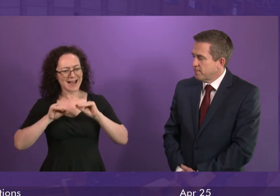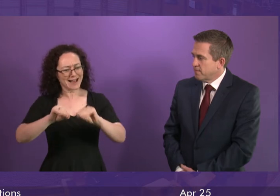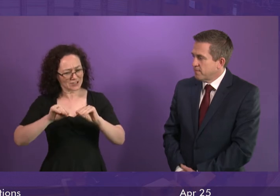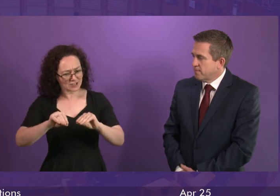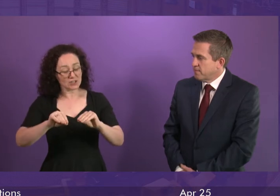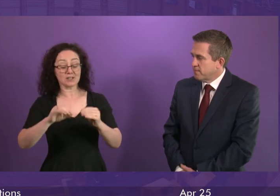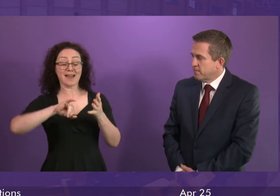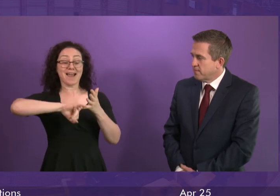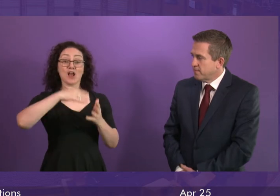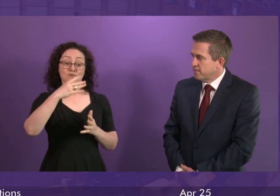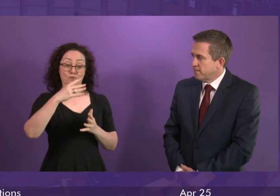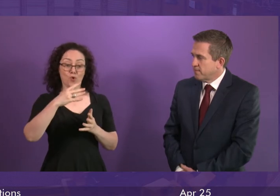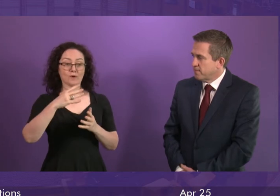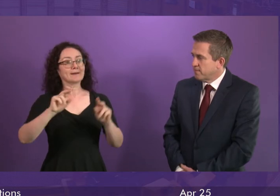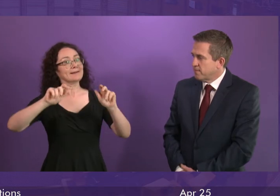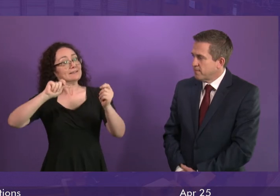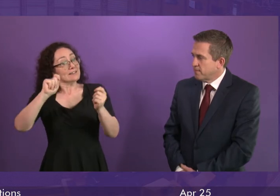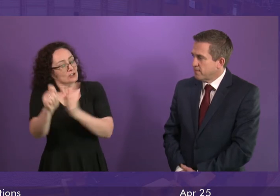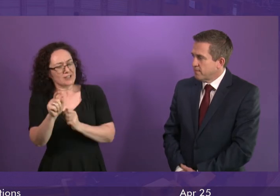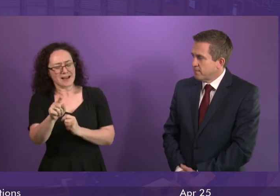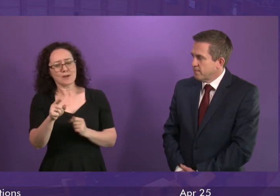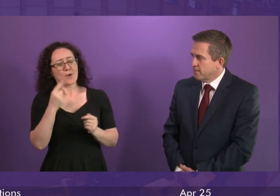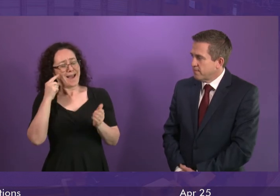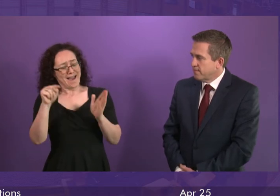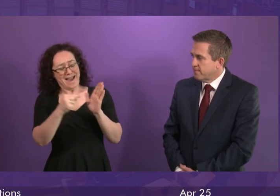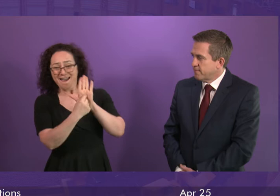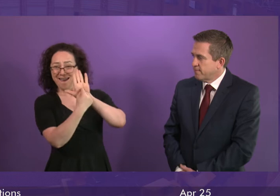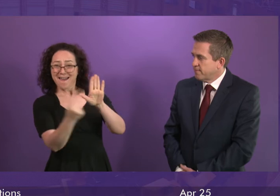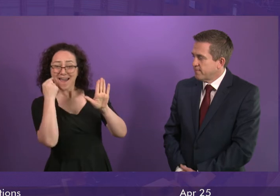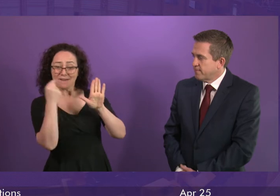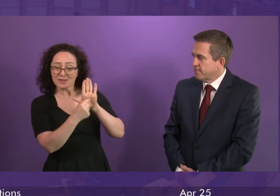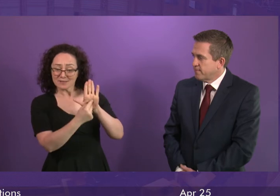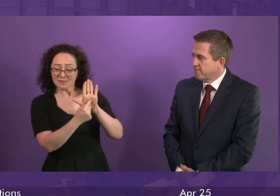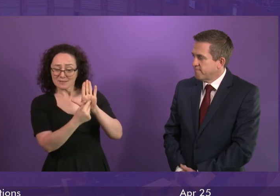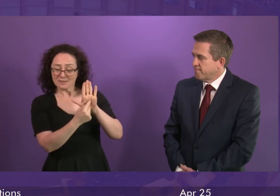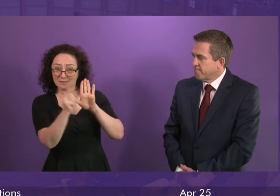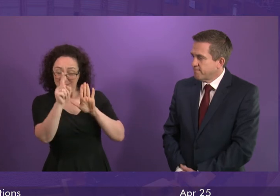I go back to the evidence. If Jackson Carlaw was correct, we would not have a situation